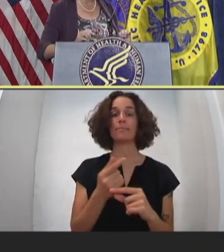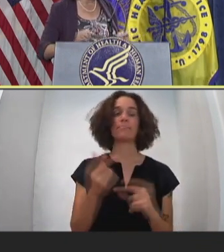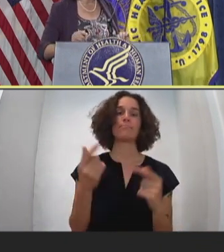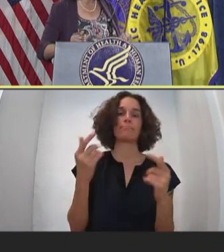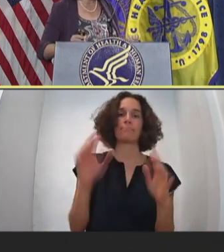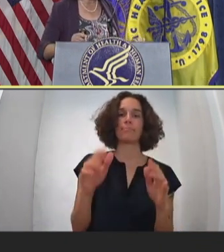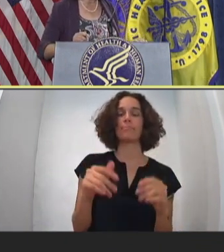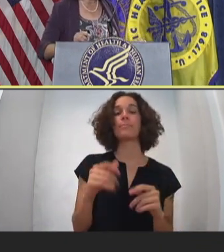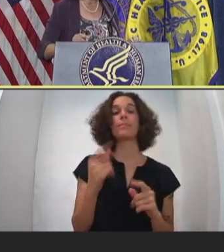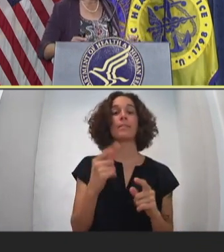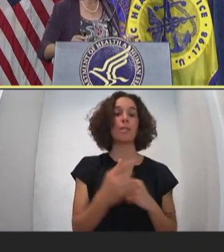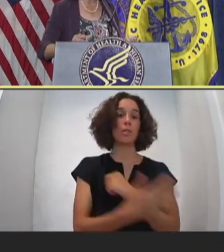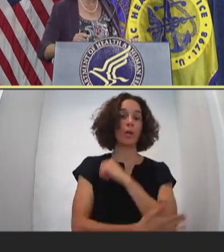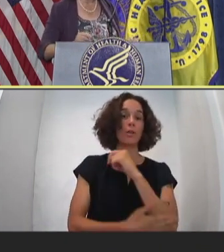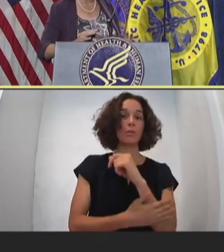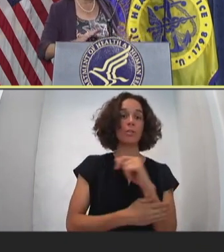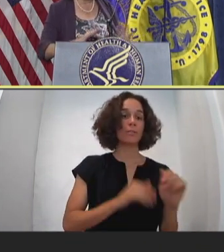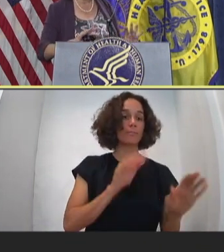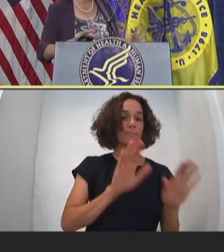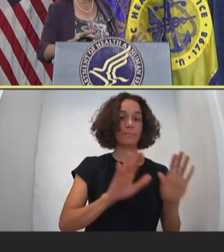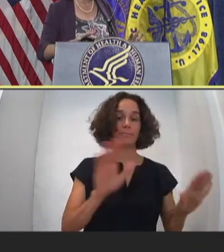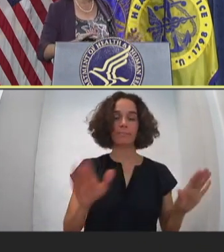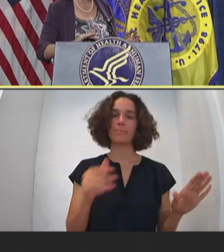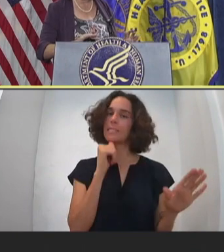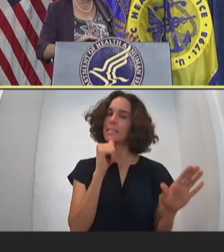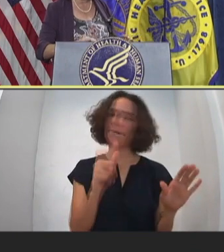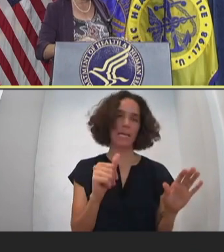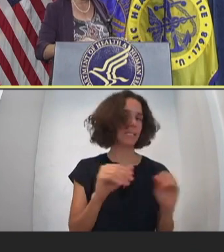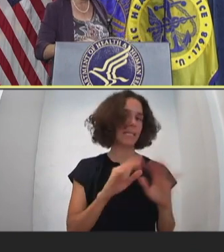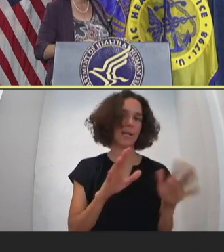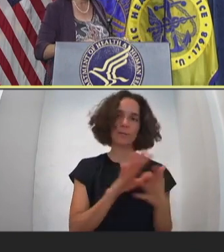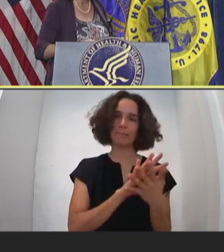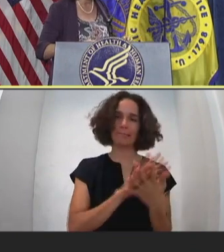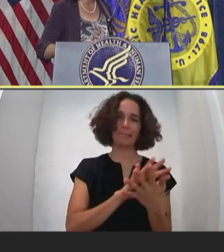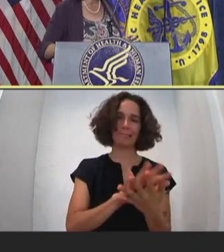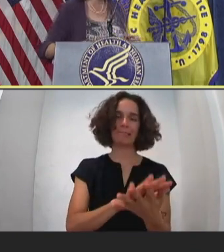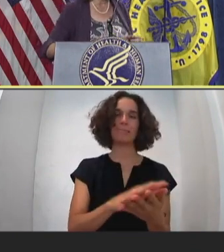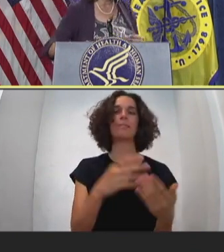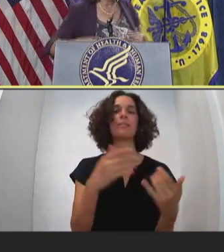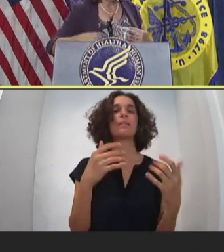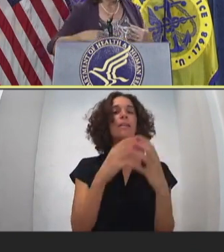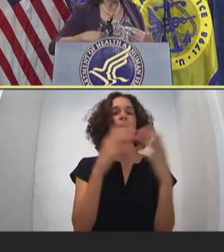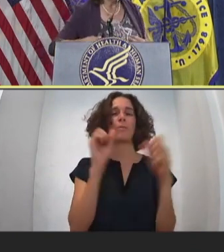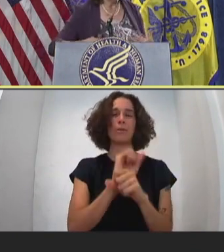country by country basis. So, like, there's still a lot of work that needs to be done. And much of